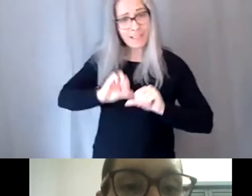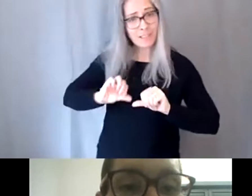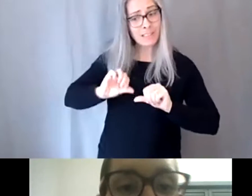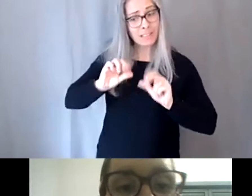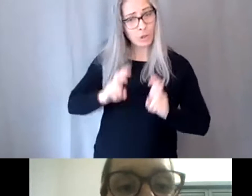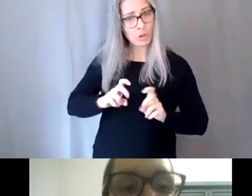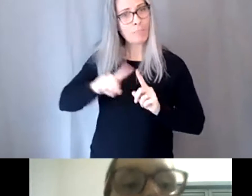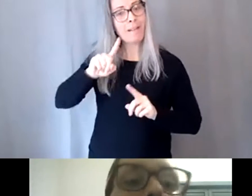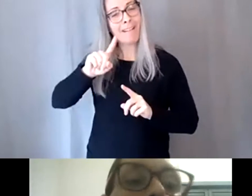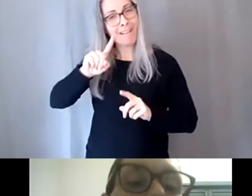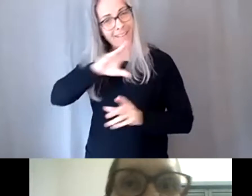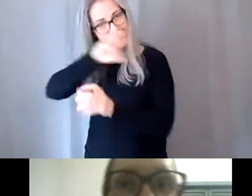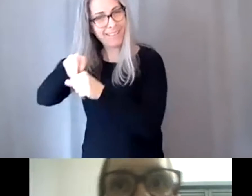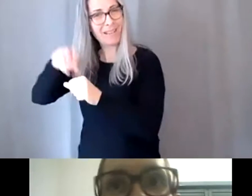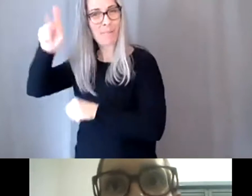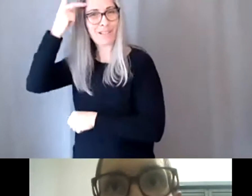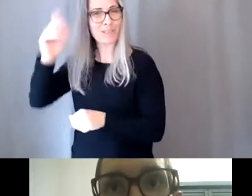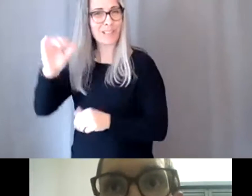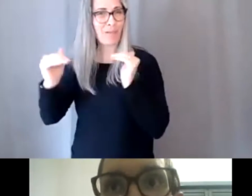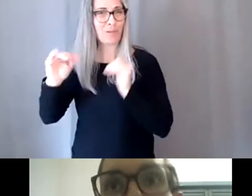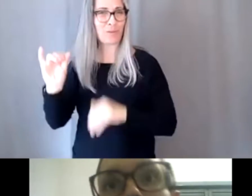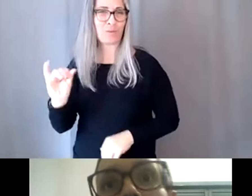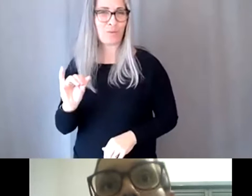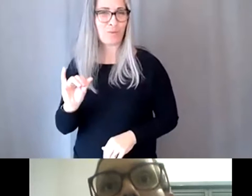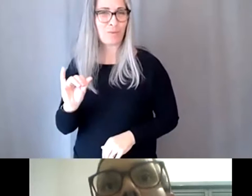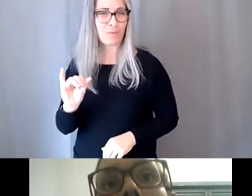political so I’m